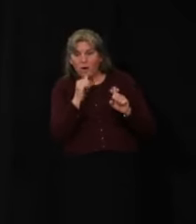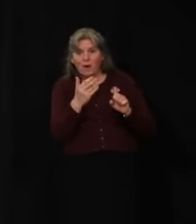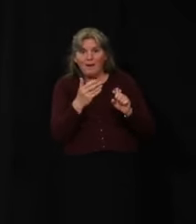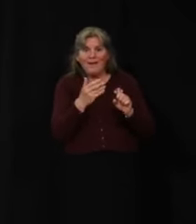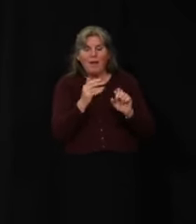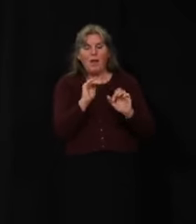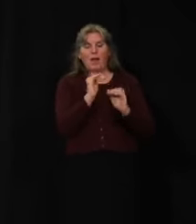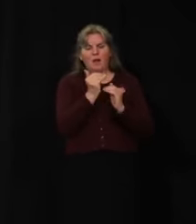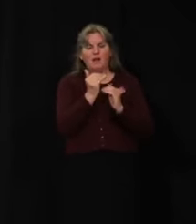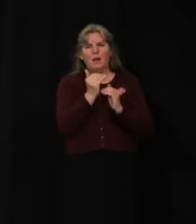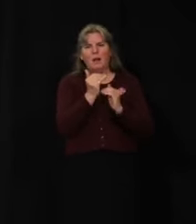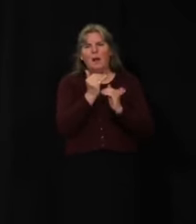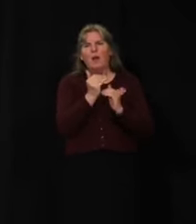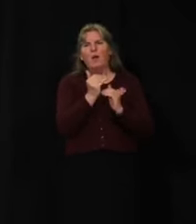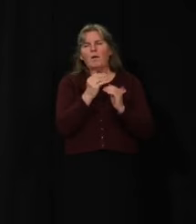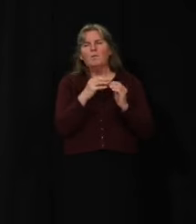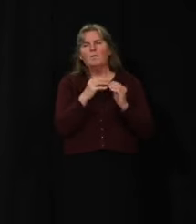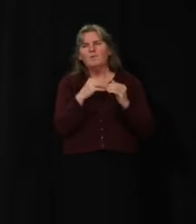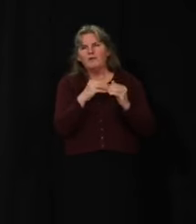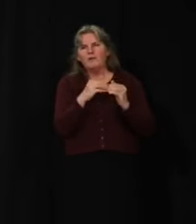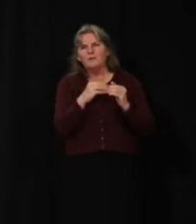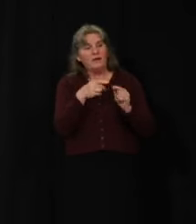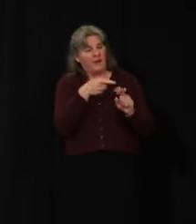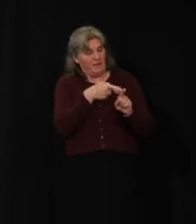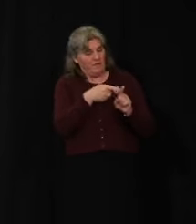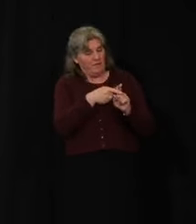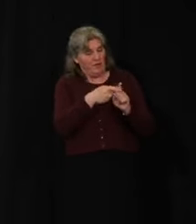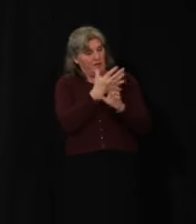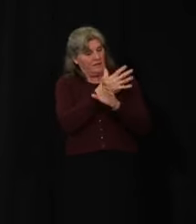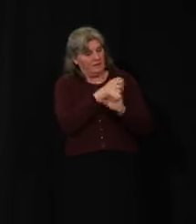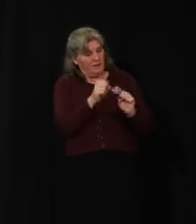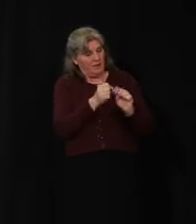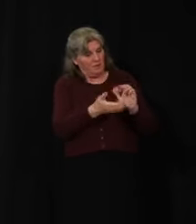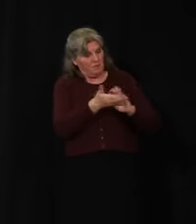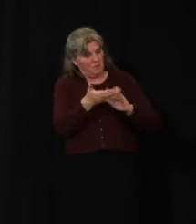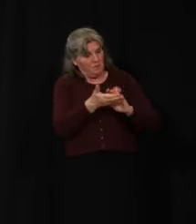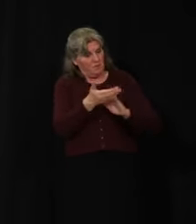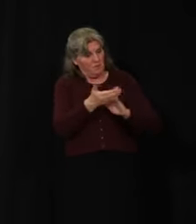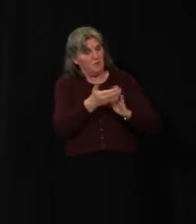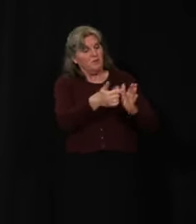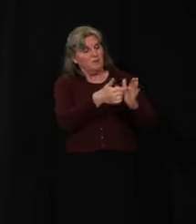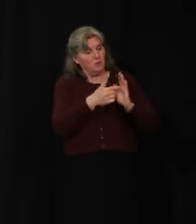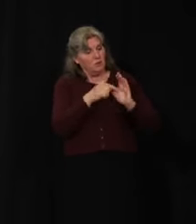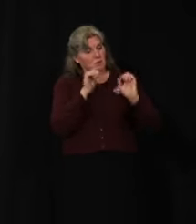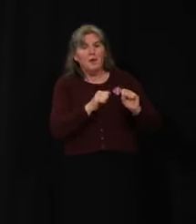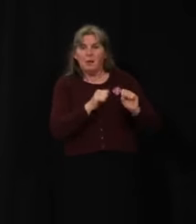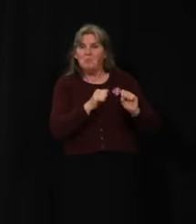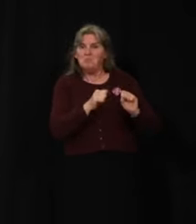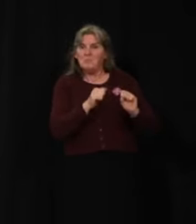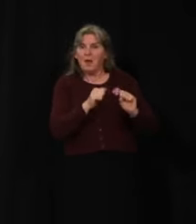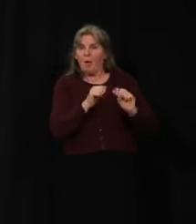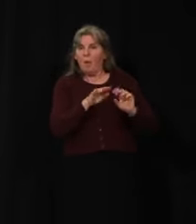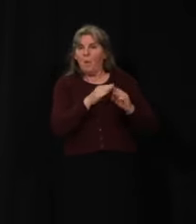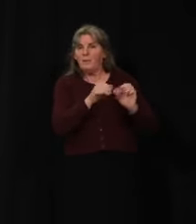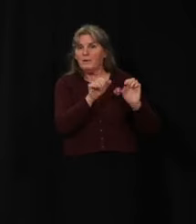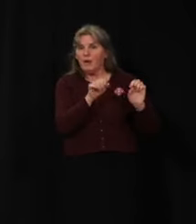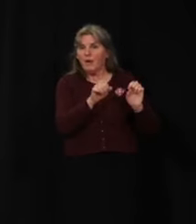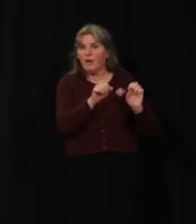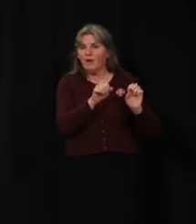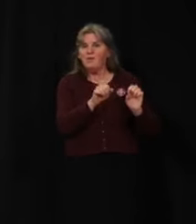the pandemic full on and then fully reopen one all is safe rather than to try to run an open economy while the epidemic